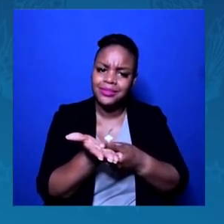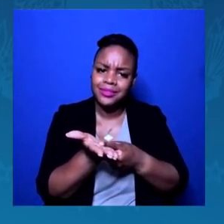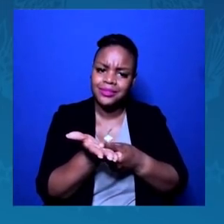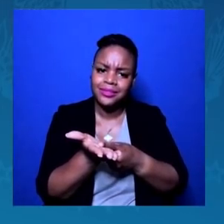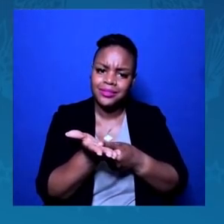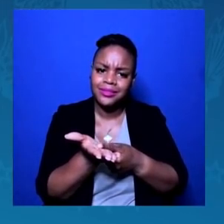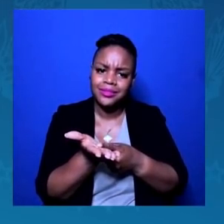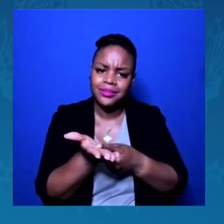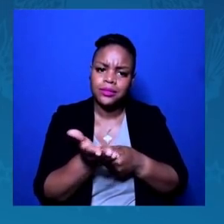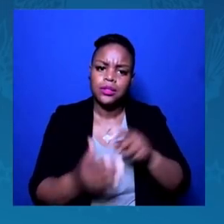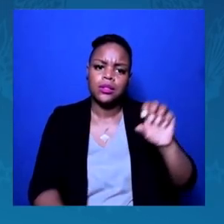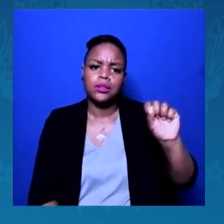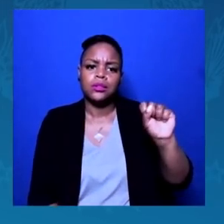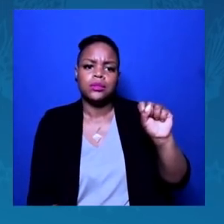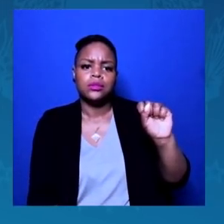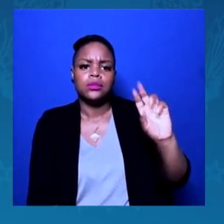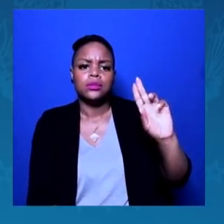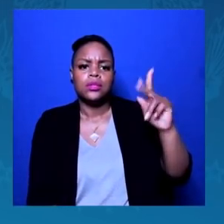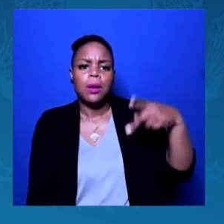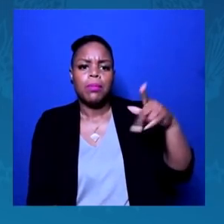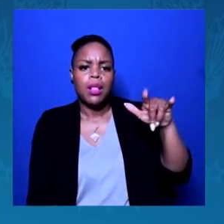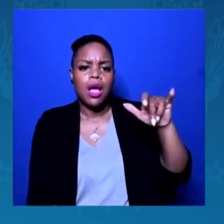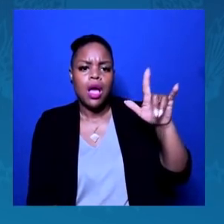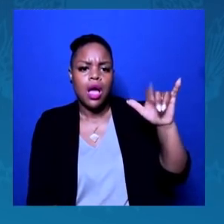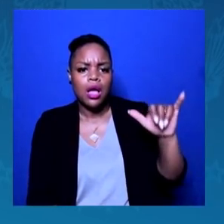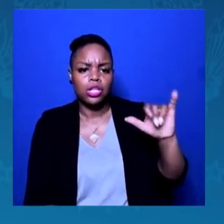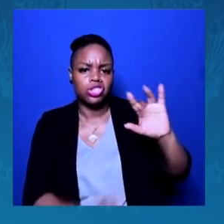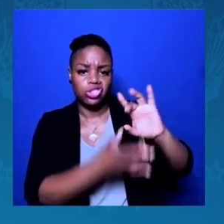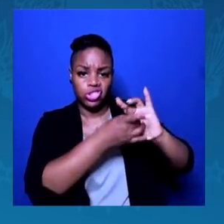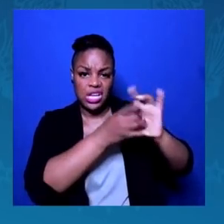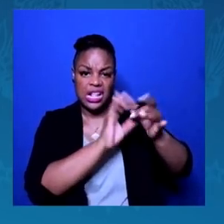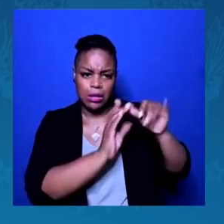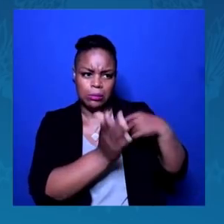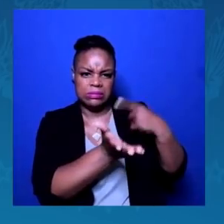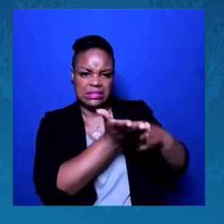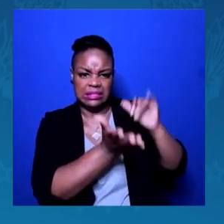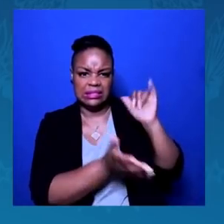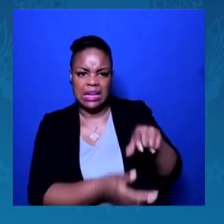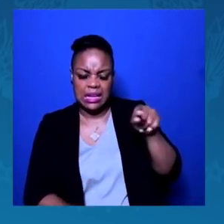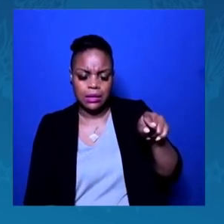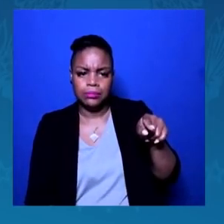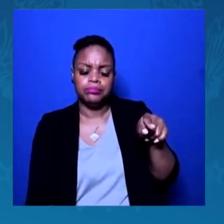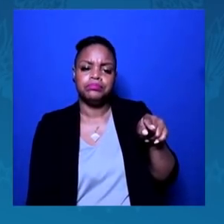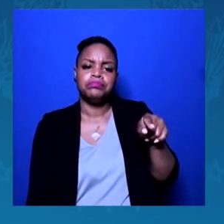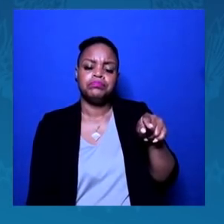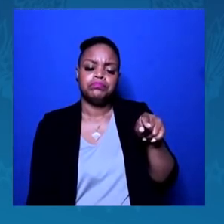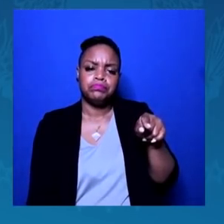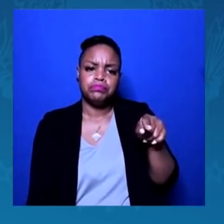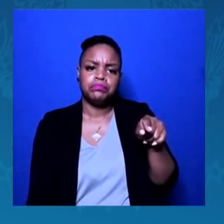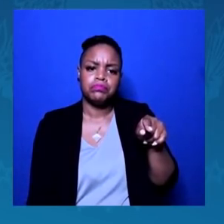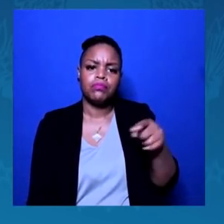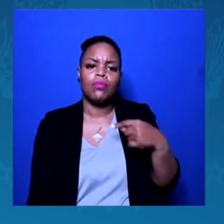and how we understand and know that, one, there's a connection between a global public health crisis like COVID